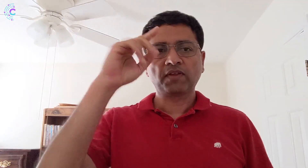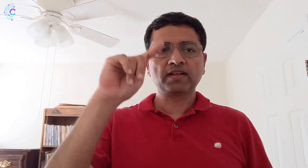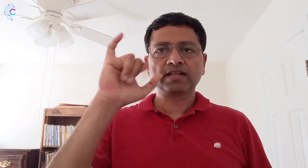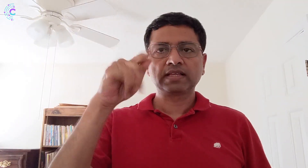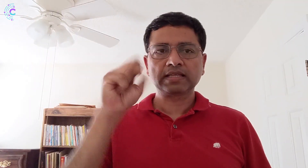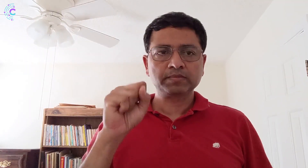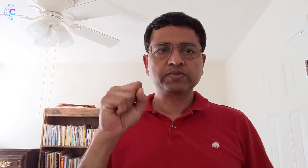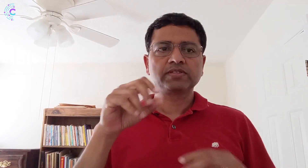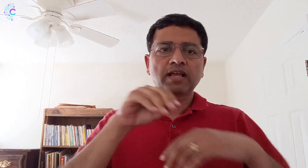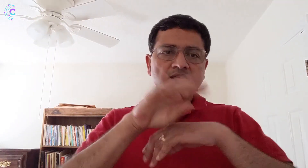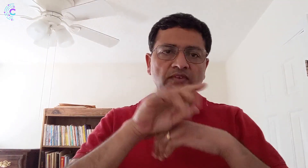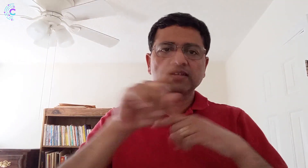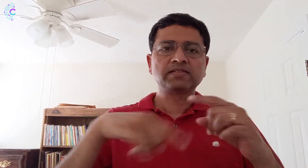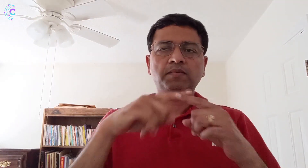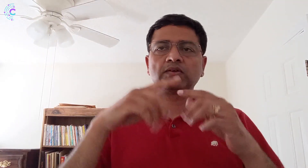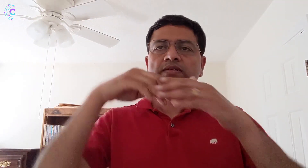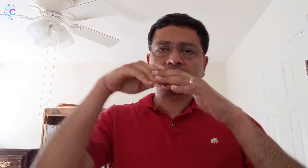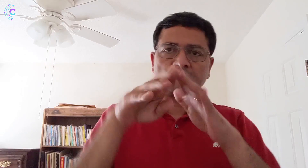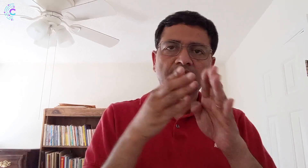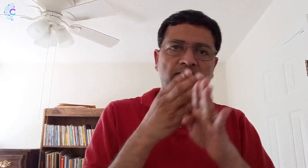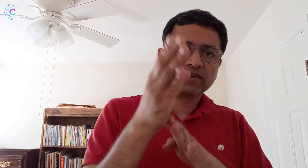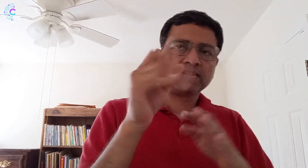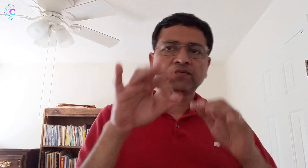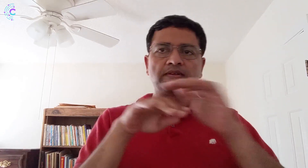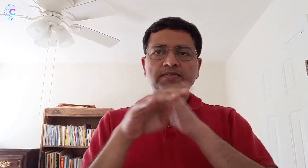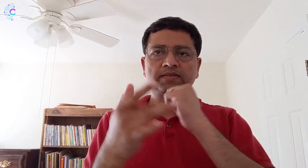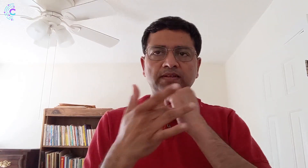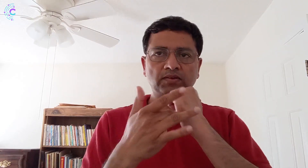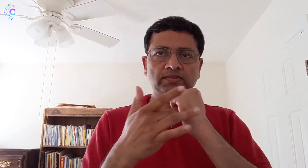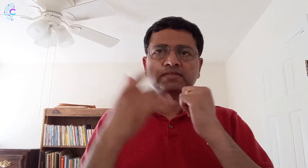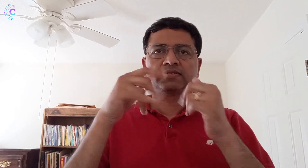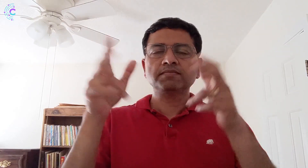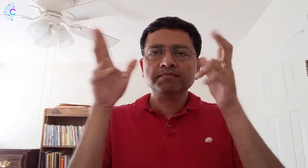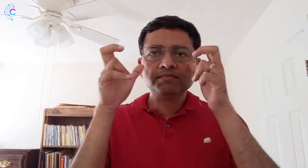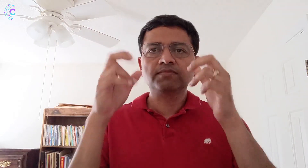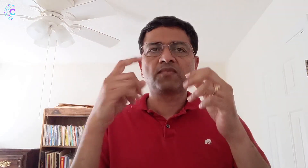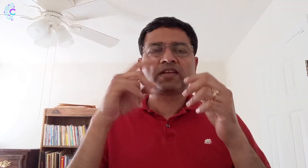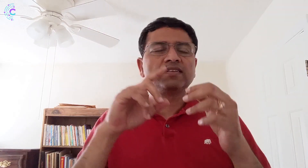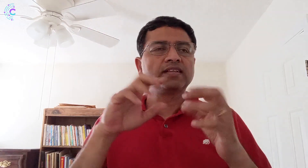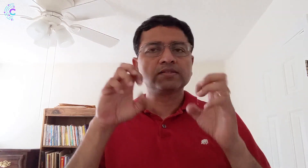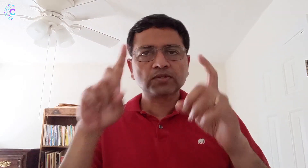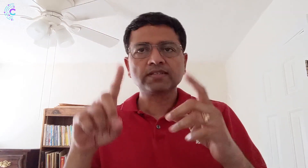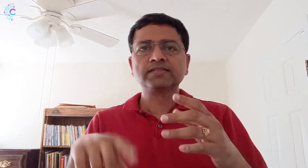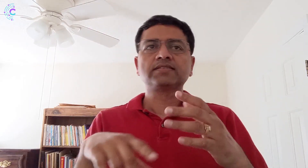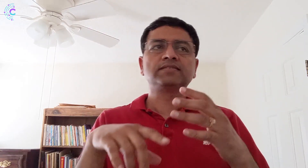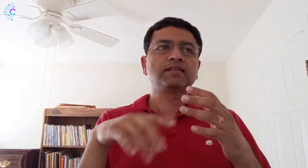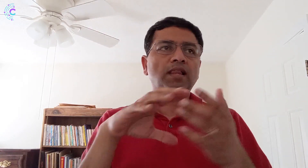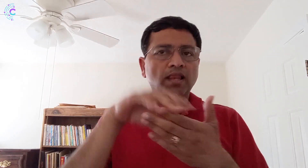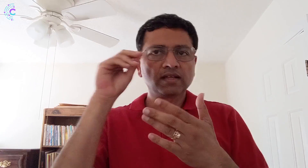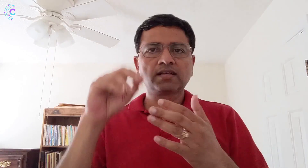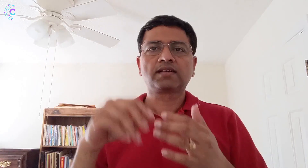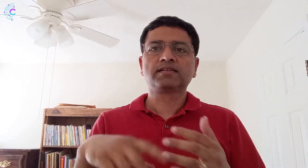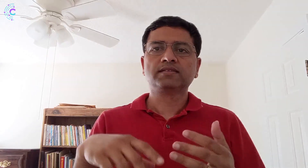So for tips, advice about going into the field of accessible technology for education, learning,